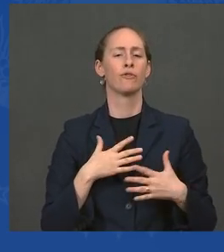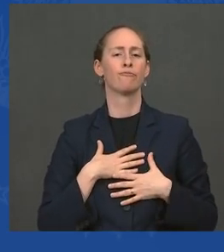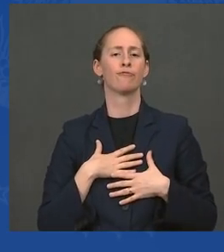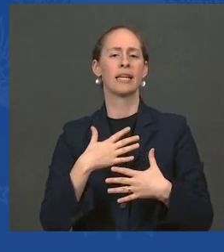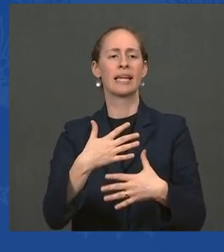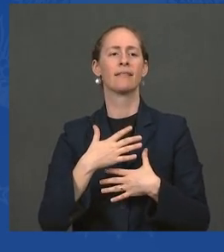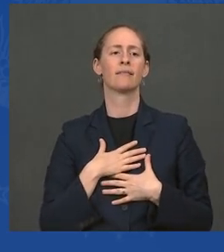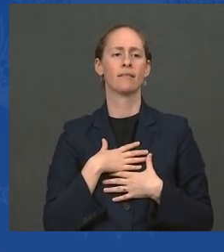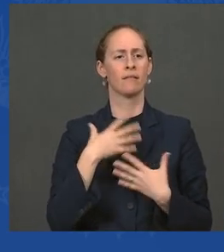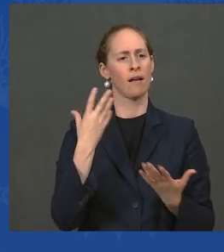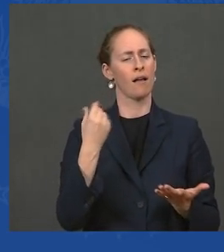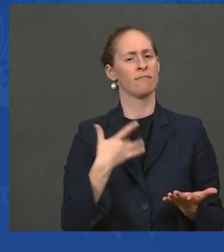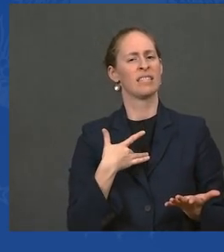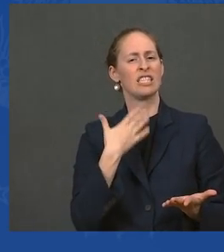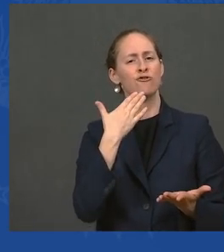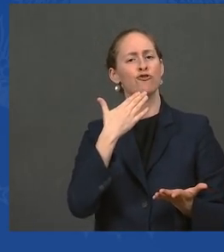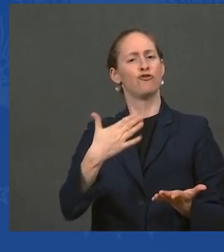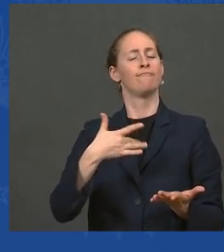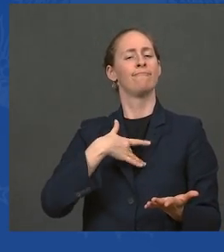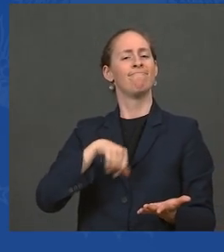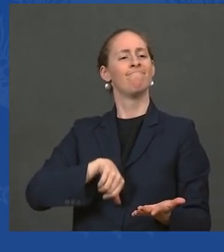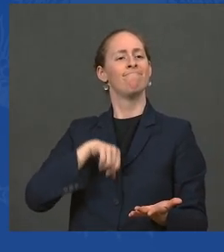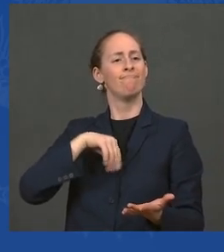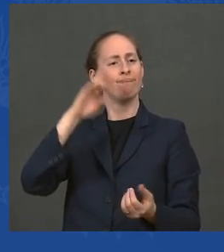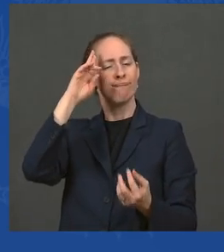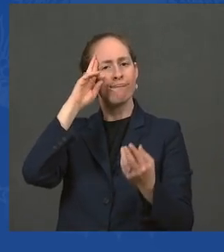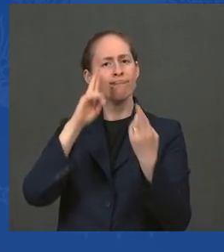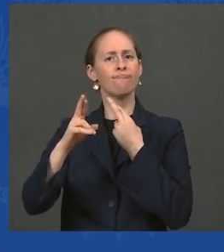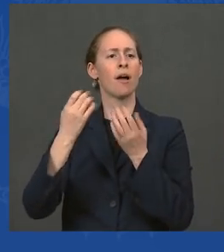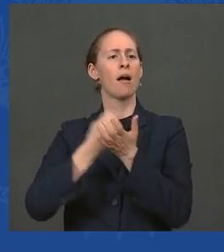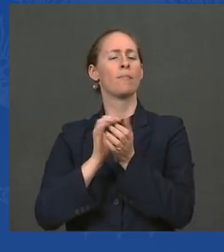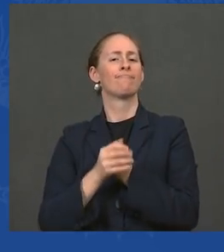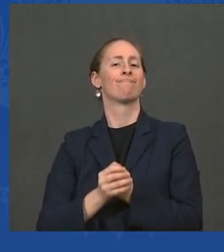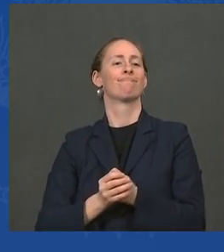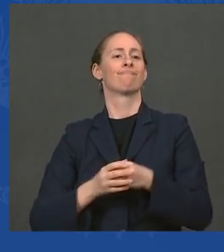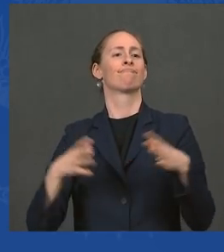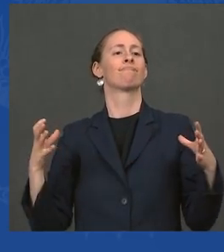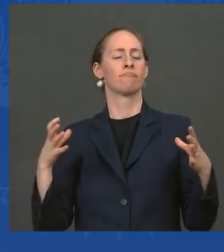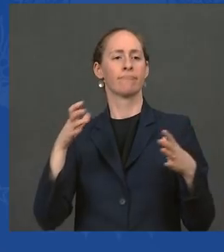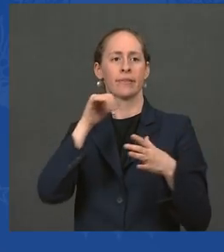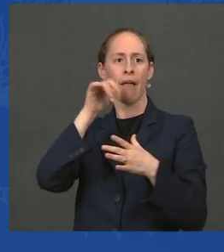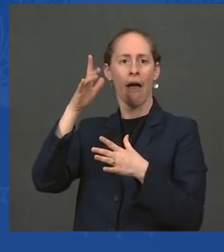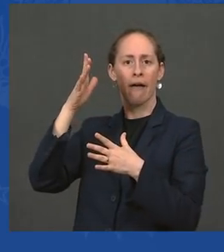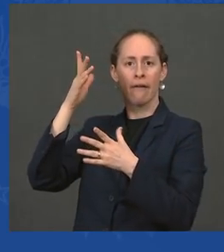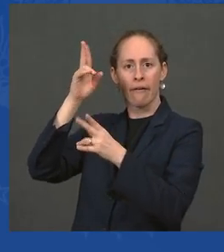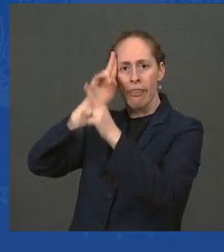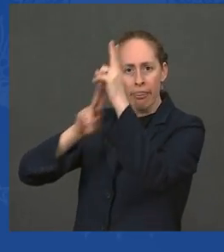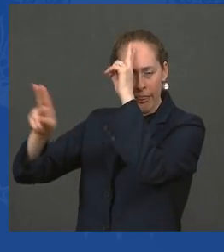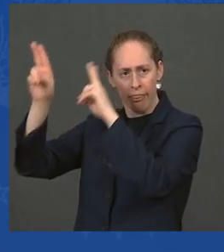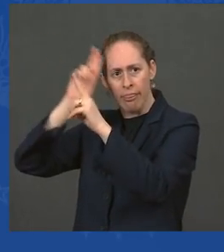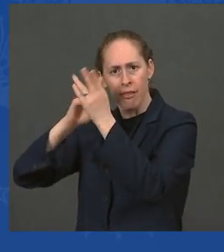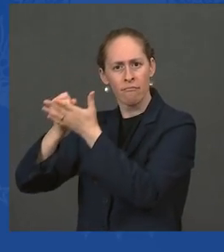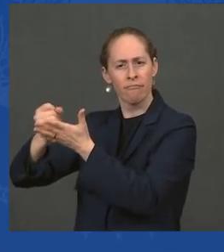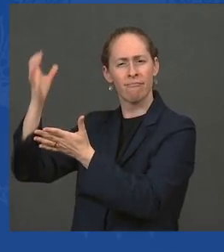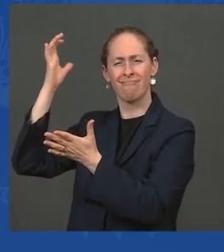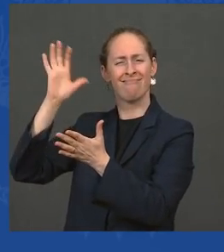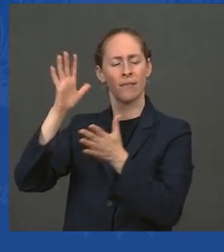about building an economy from the bottom up and the middle, and not from the top down. As I said, name me a time in American history when the middle class has done well